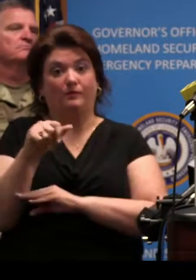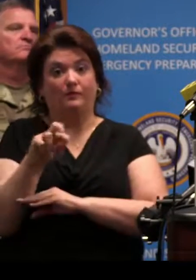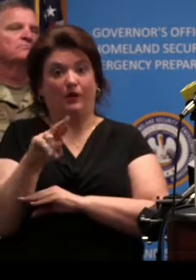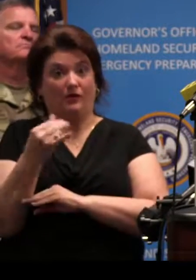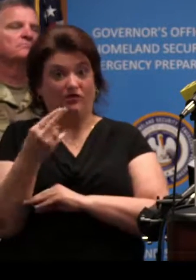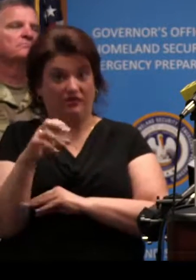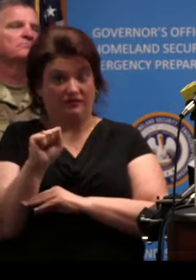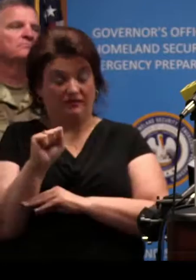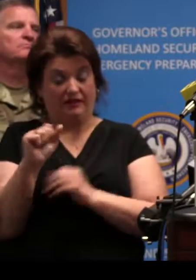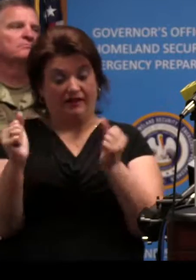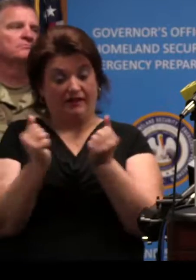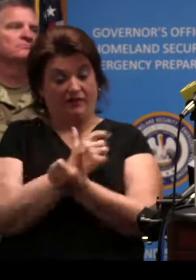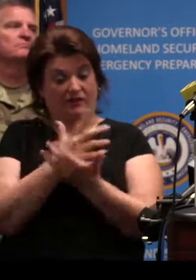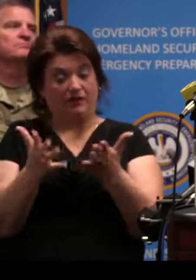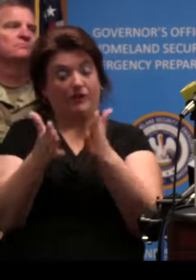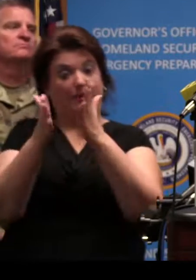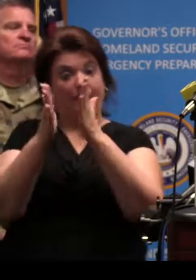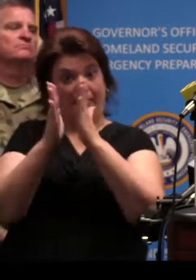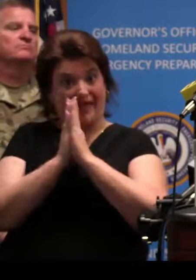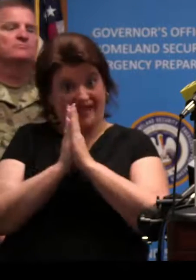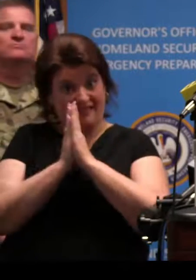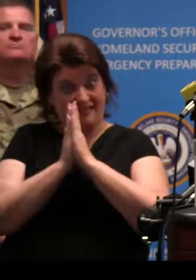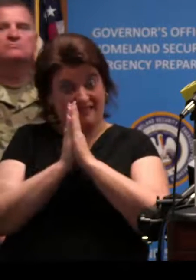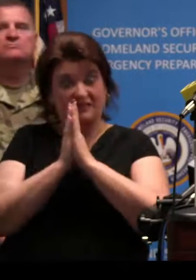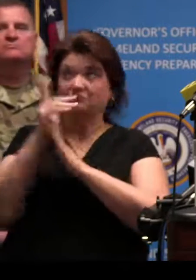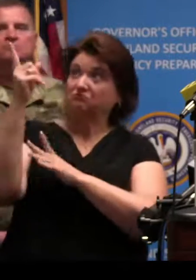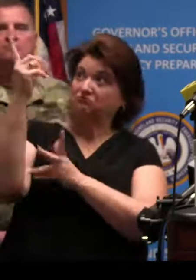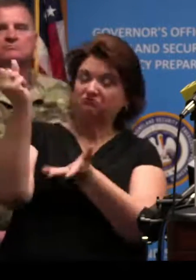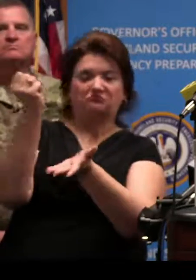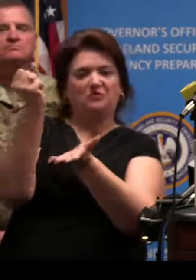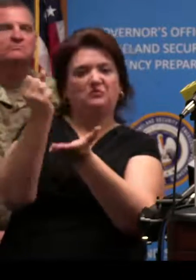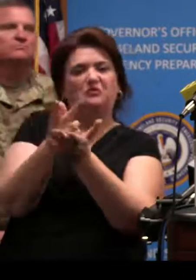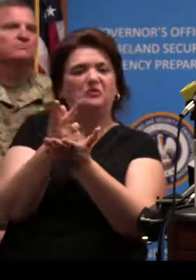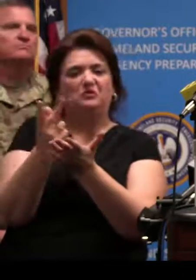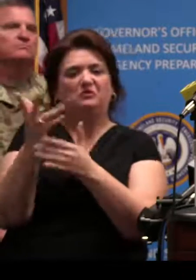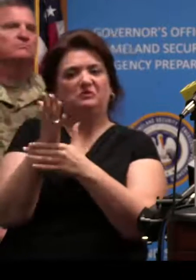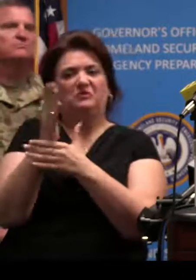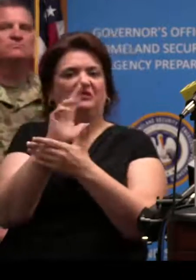been granted within hours and and so we're very appreciative of that